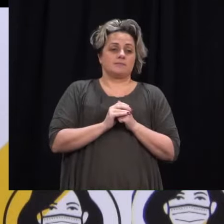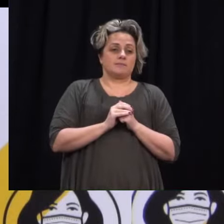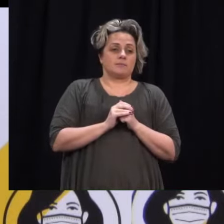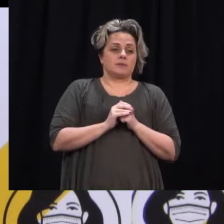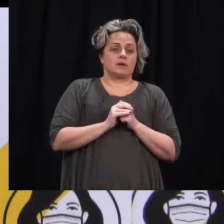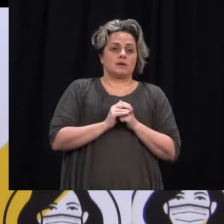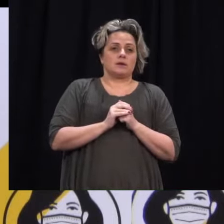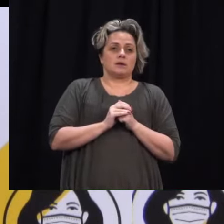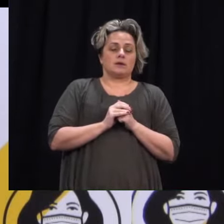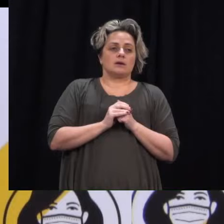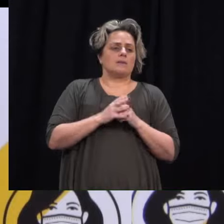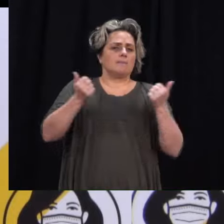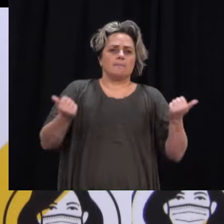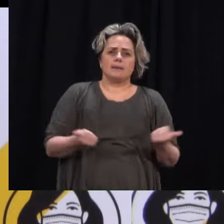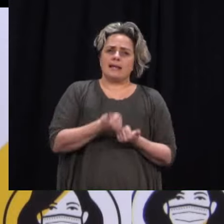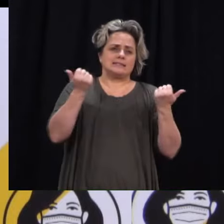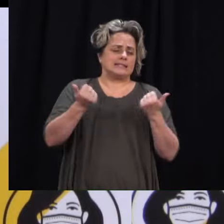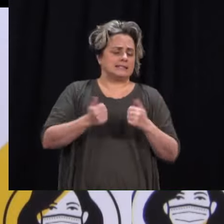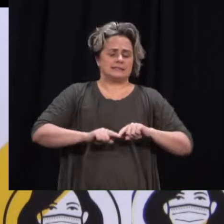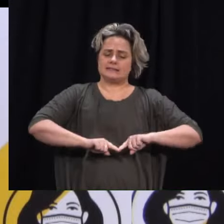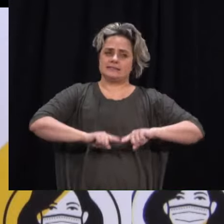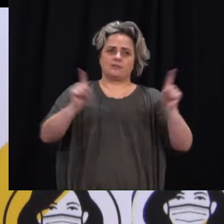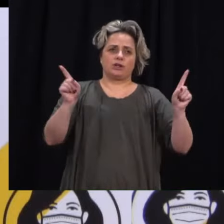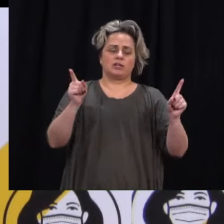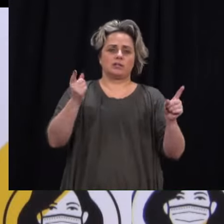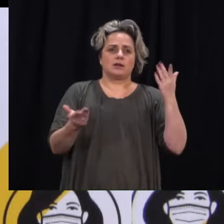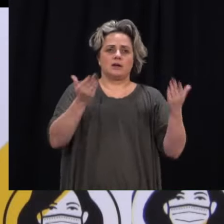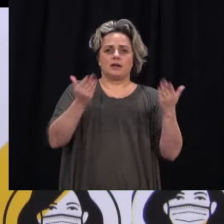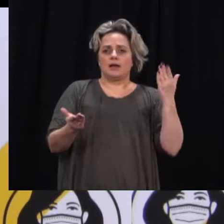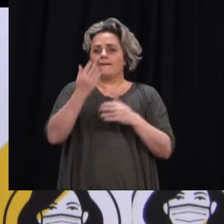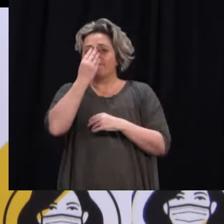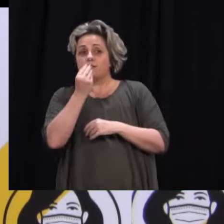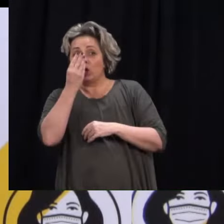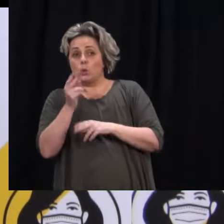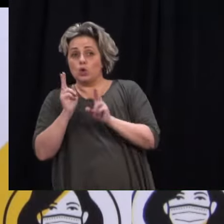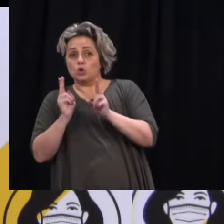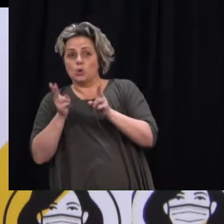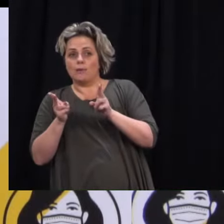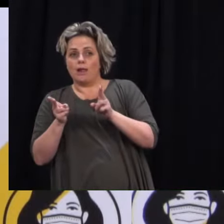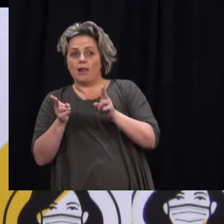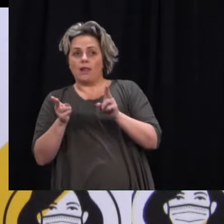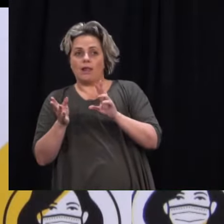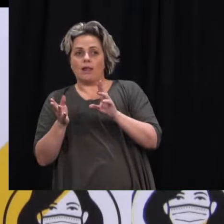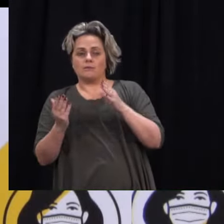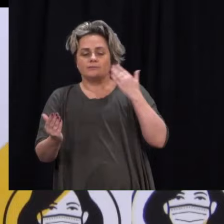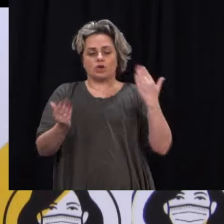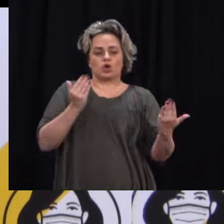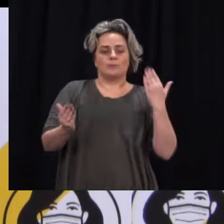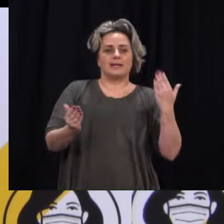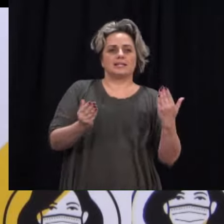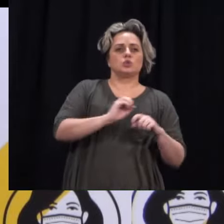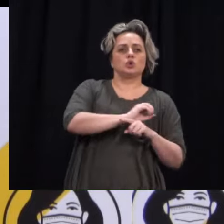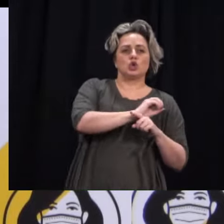would have had around 10,000 people die now in about 20 months. Annually we have 600